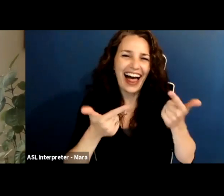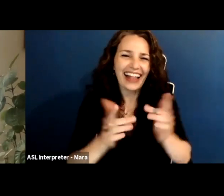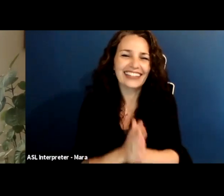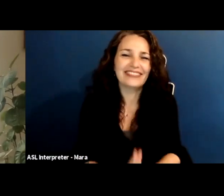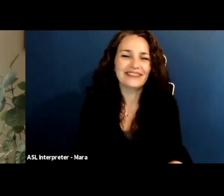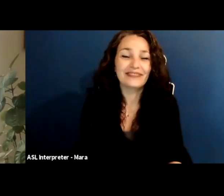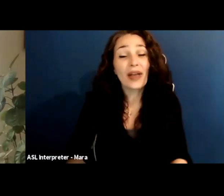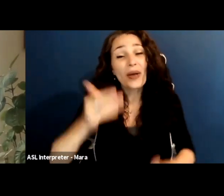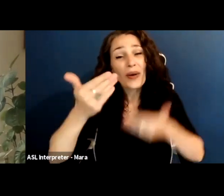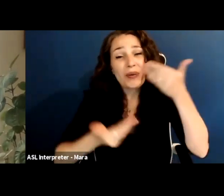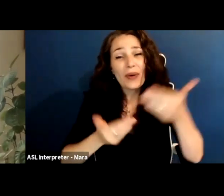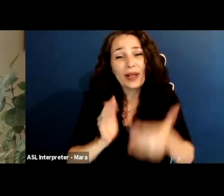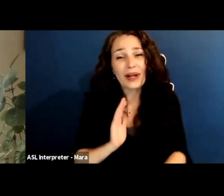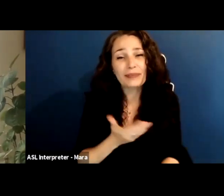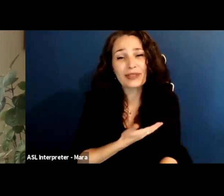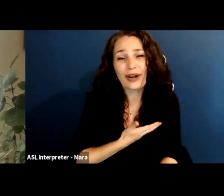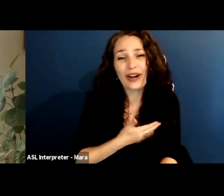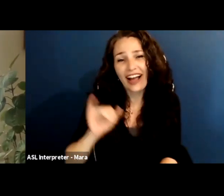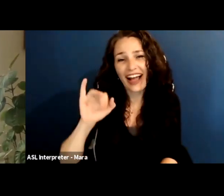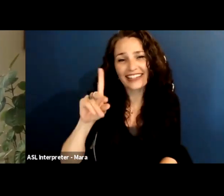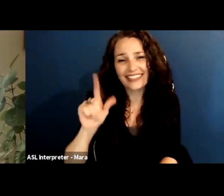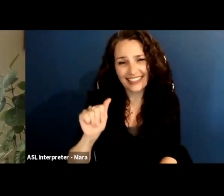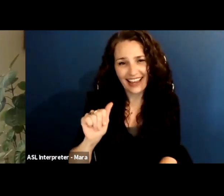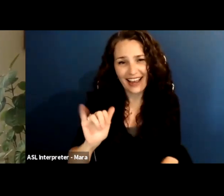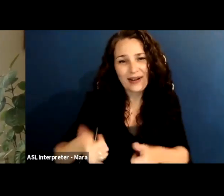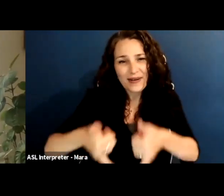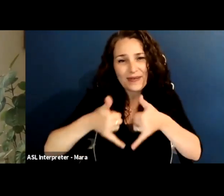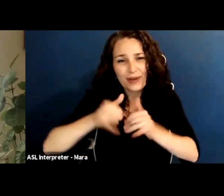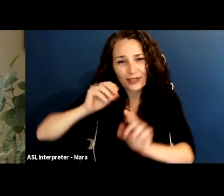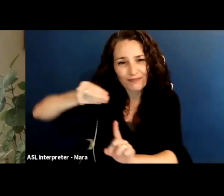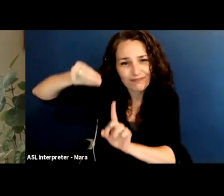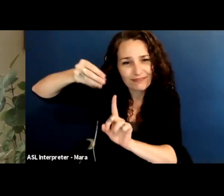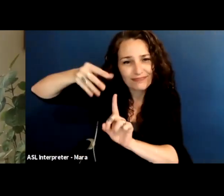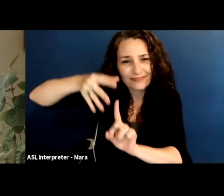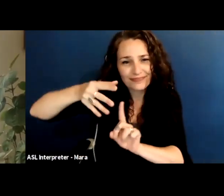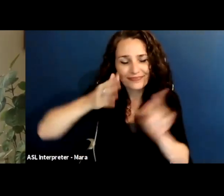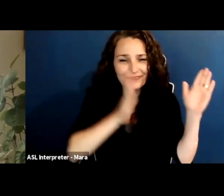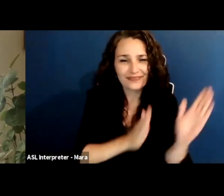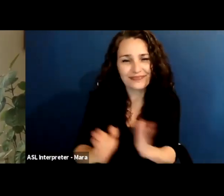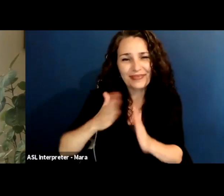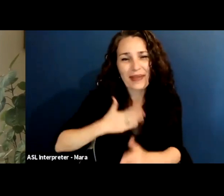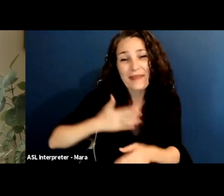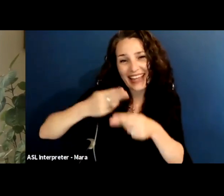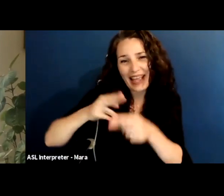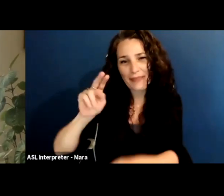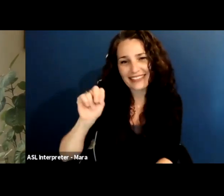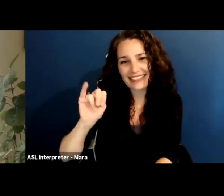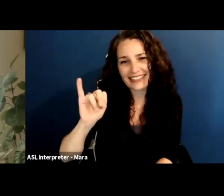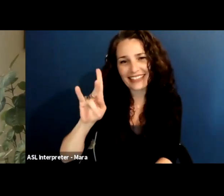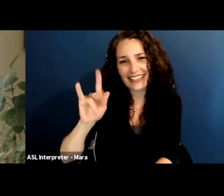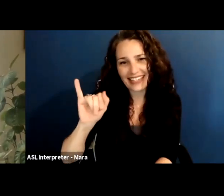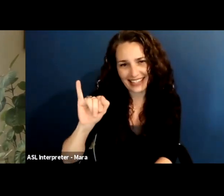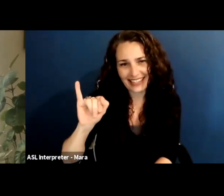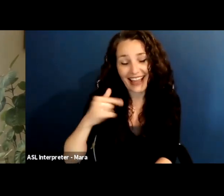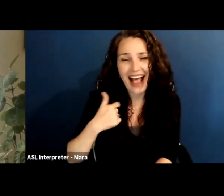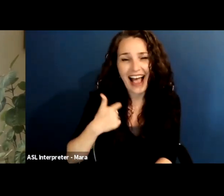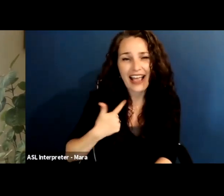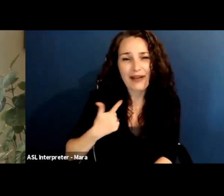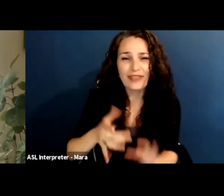Welcome to our IDA Award Spotlights Series. My name is Niki and I am the Associate Events Manager